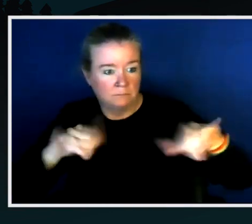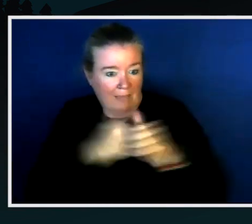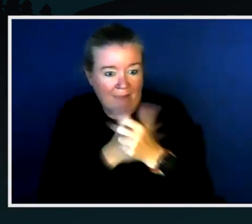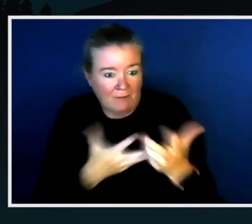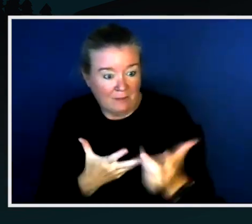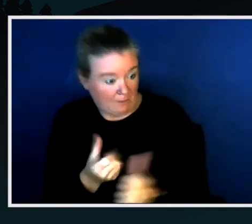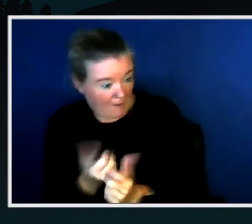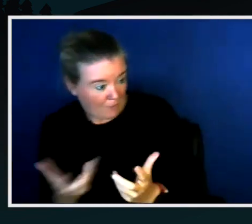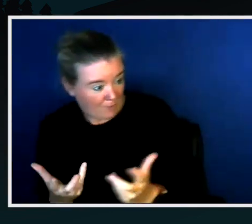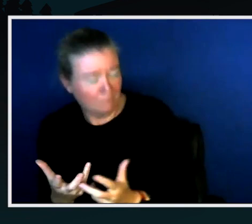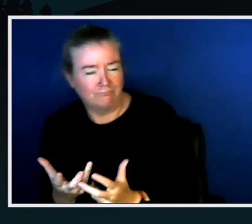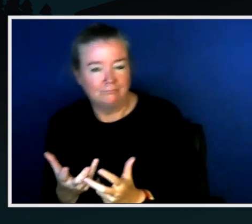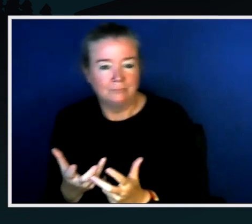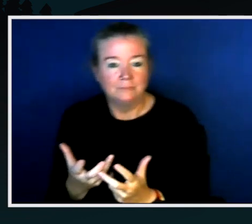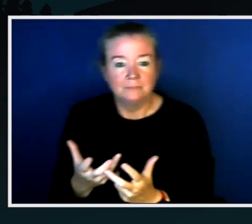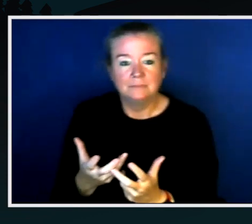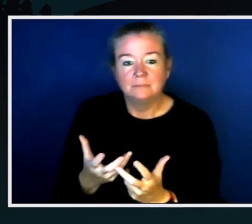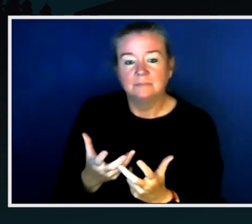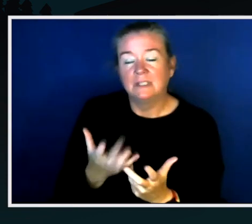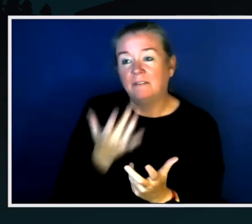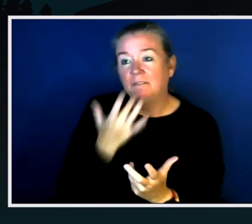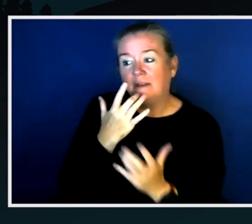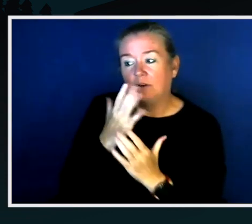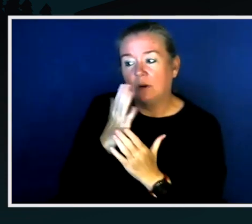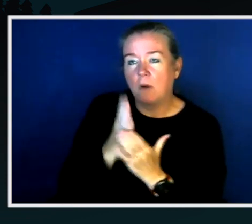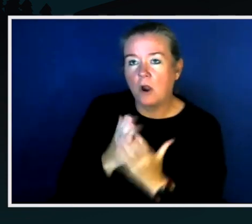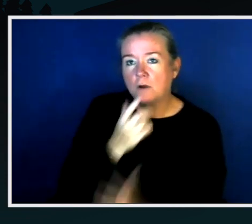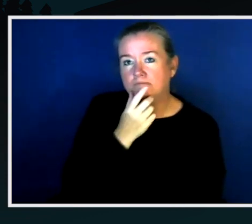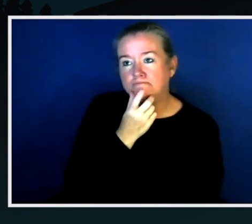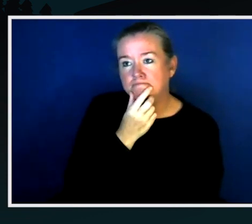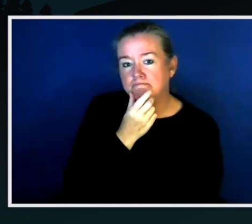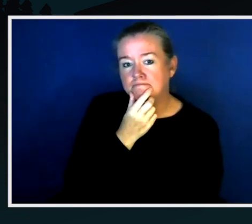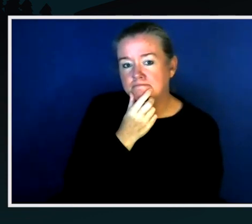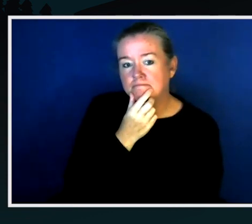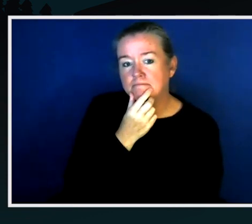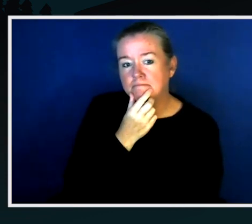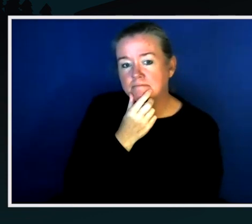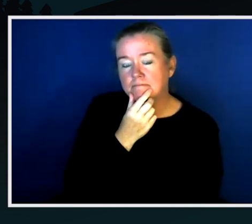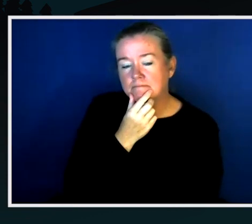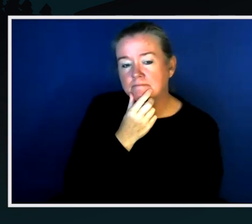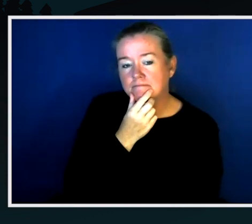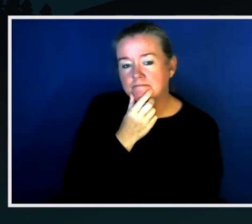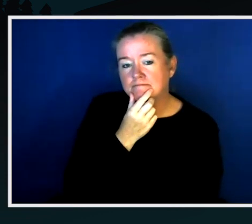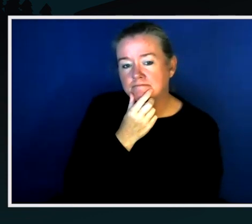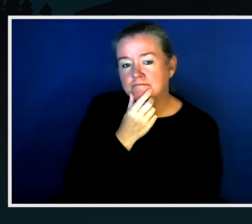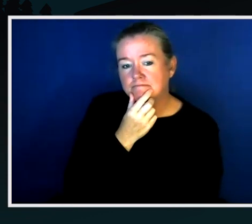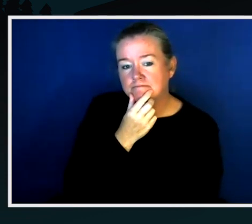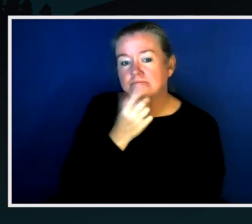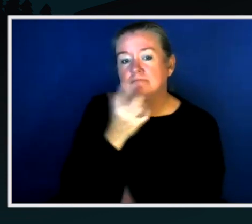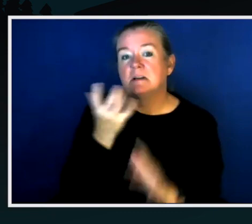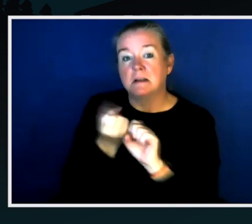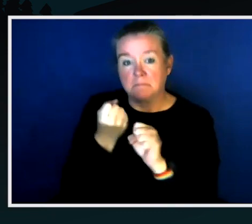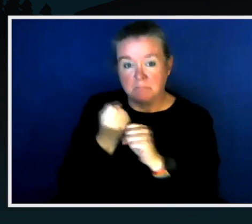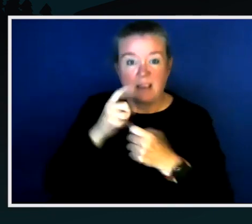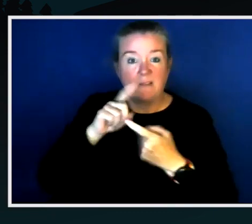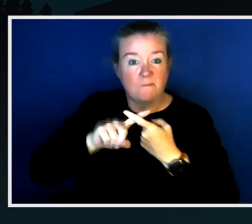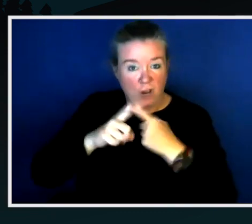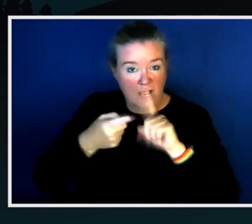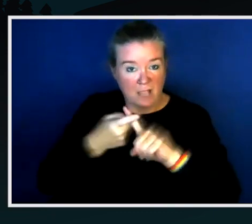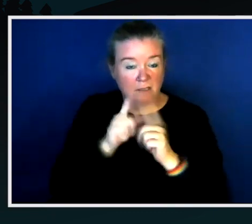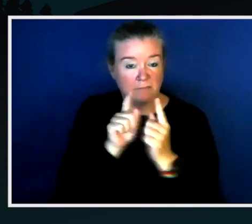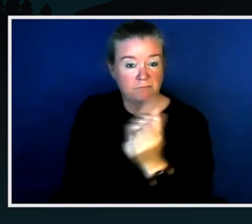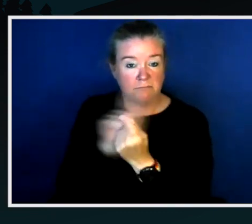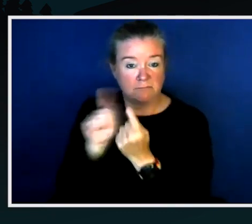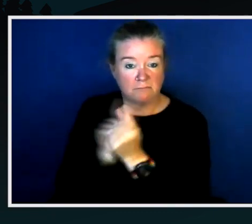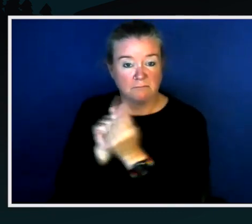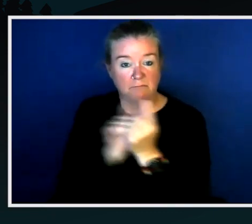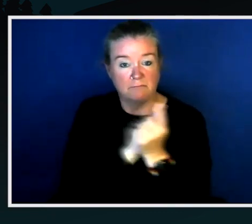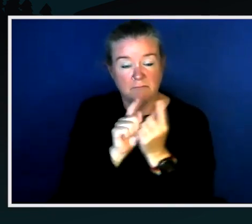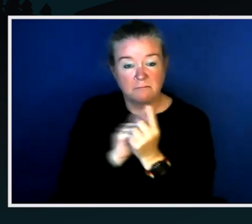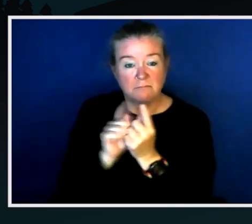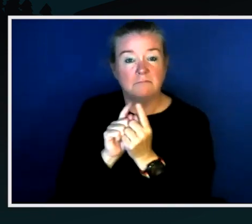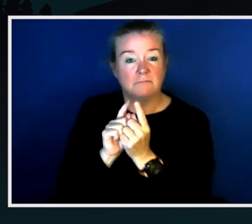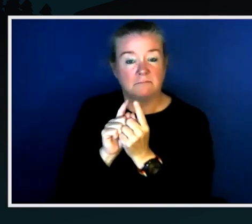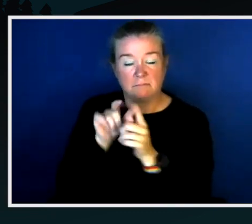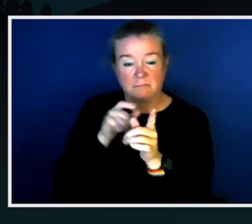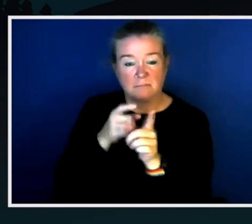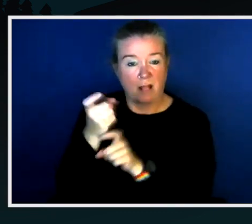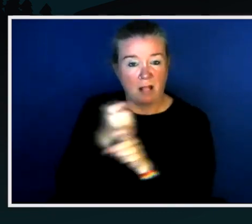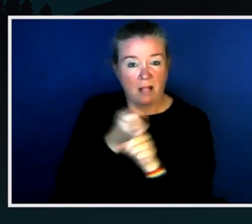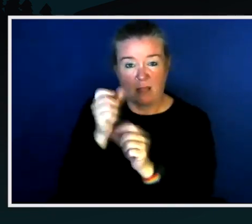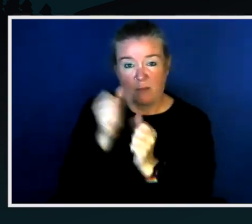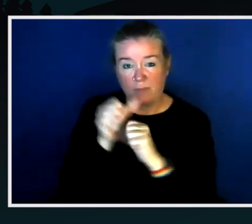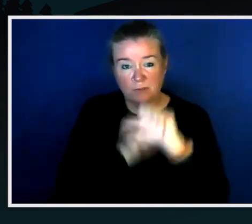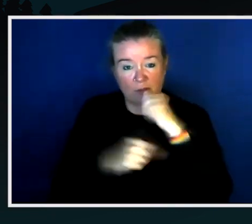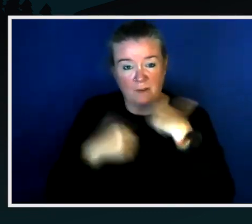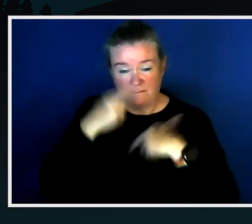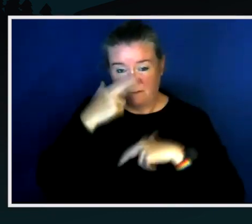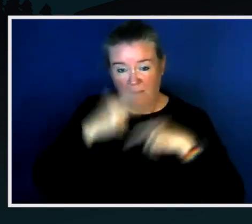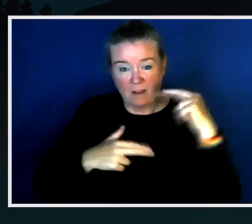CAMPER >> My favorite part is making friends and doing plays and having fun.